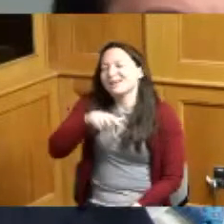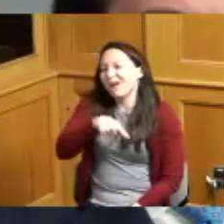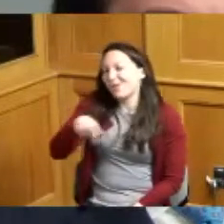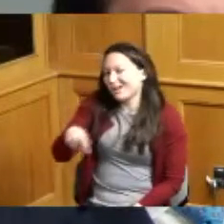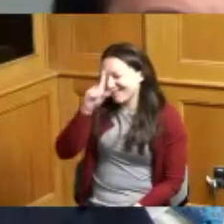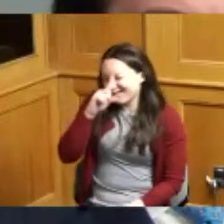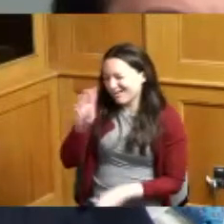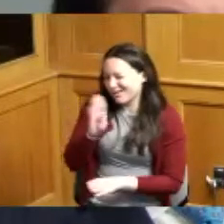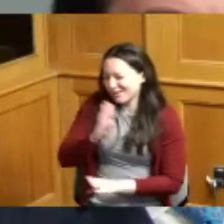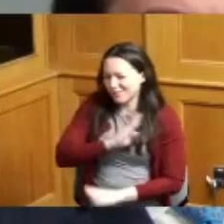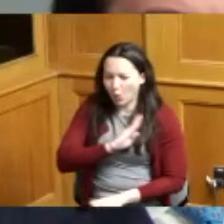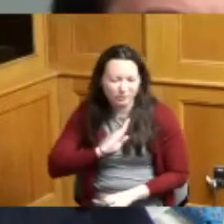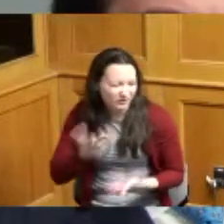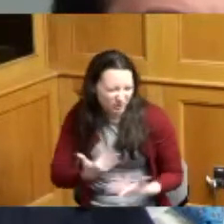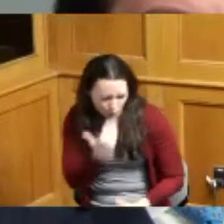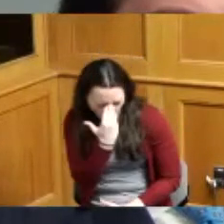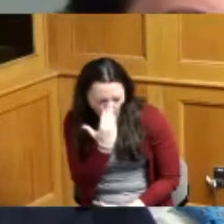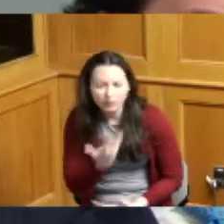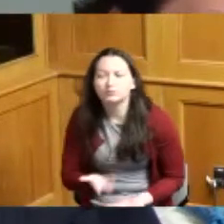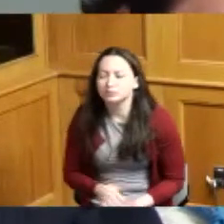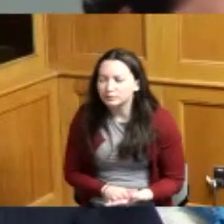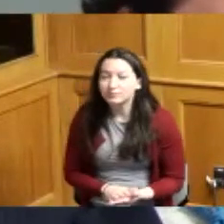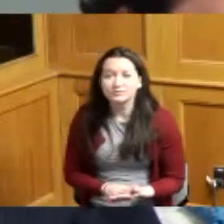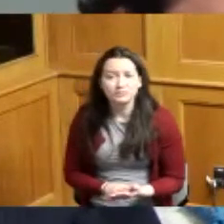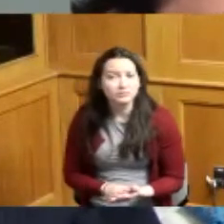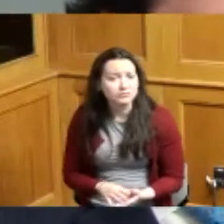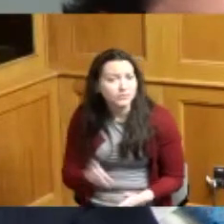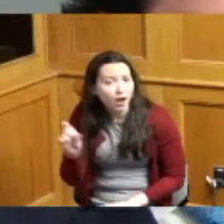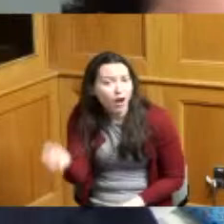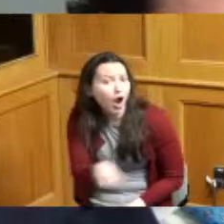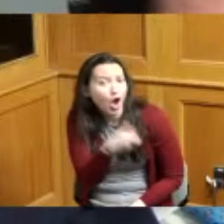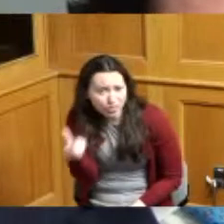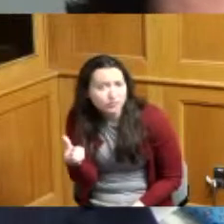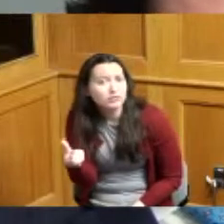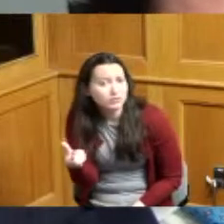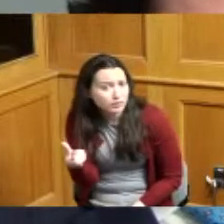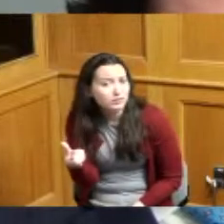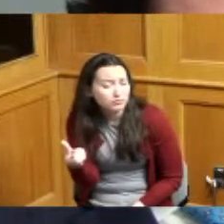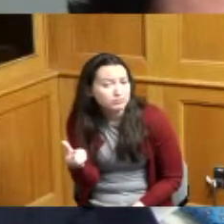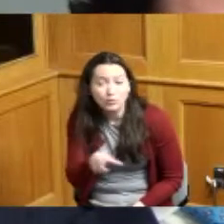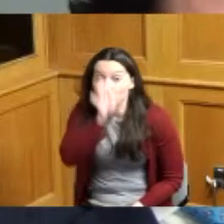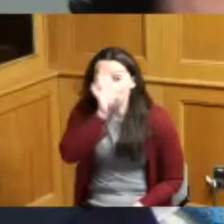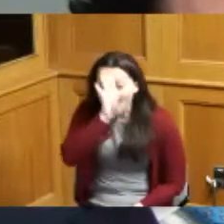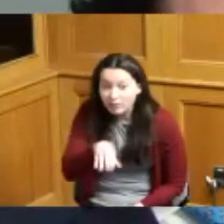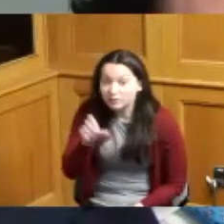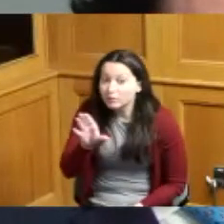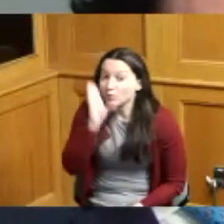the board is aware that um there are other um we know that there are going to be other